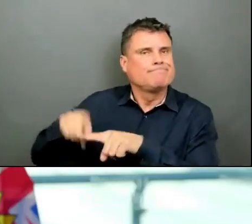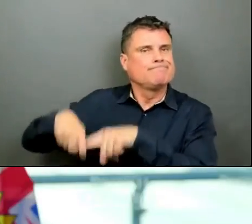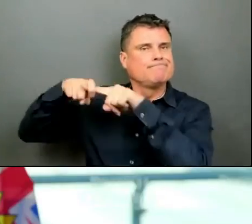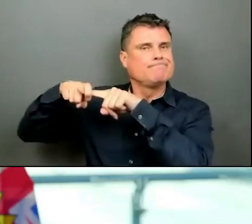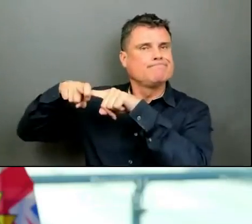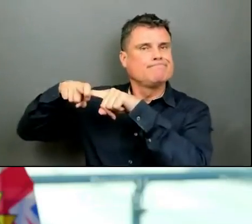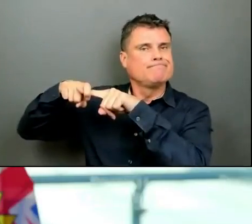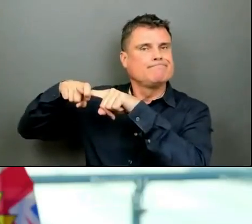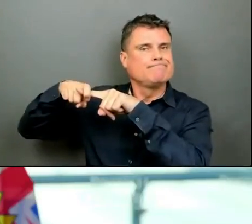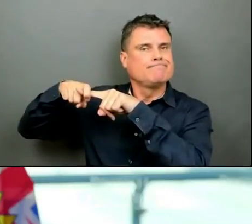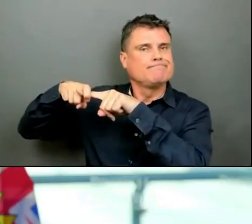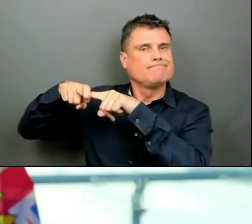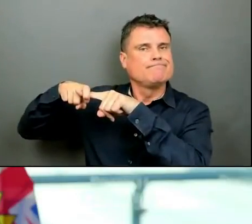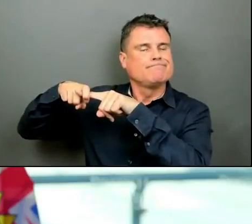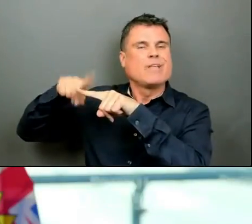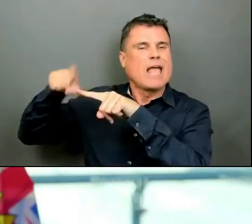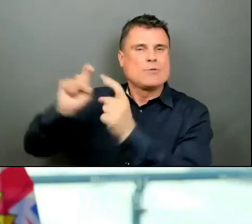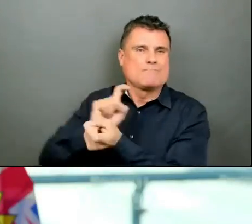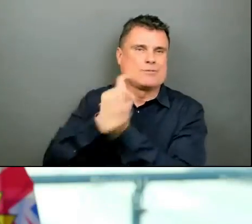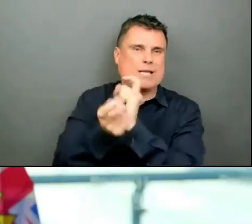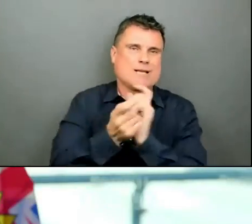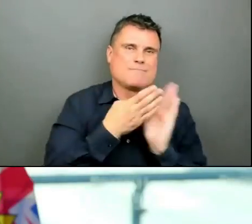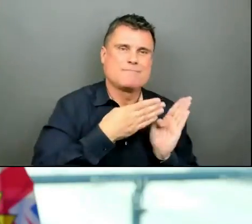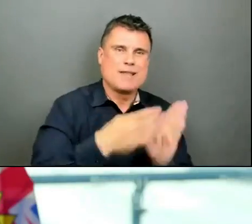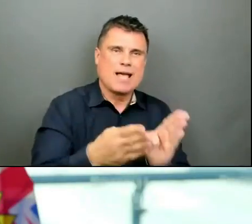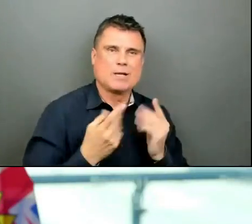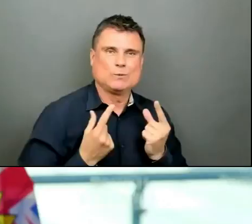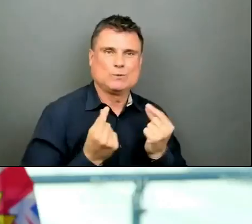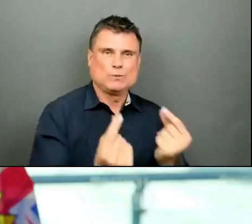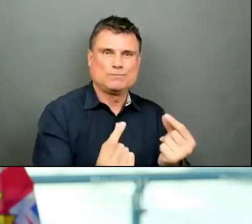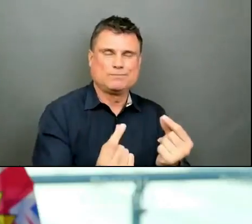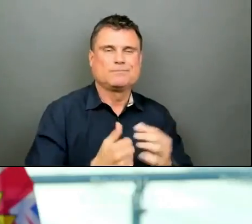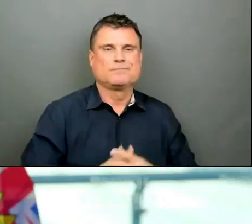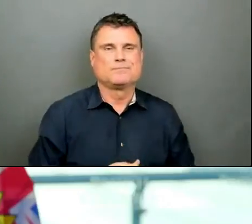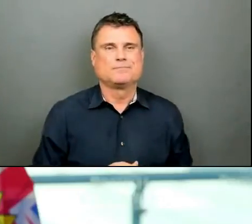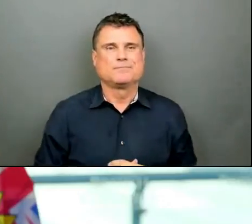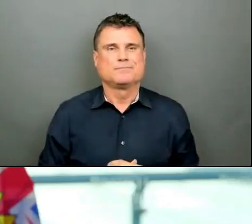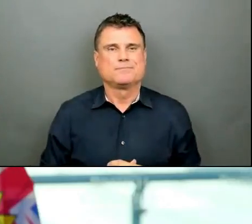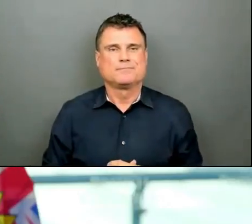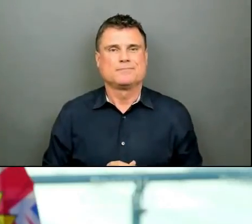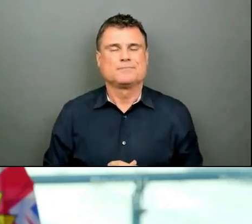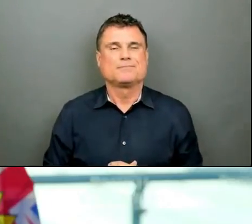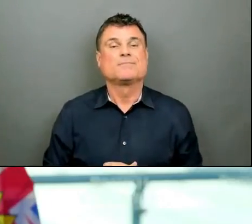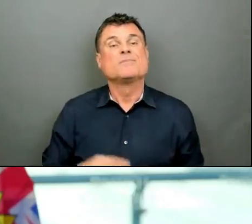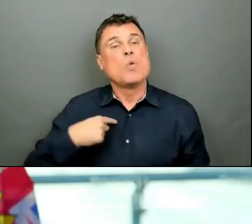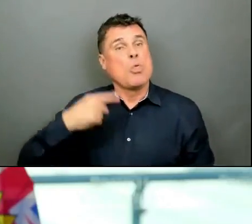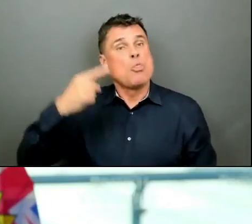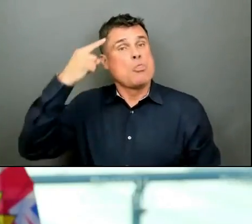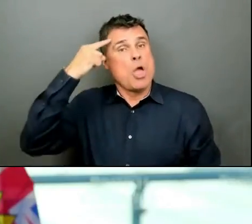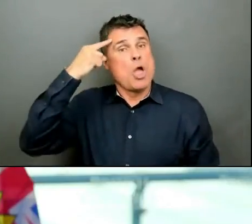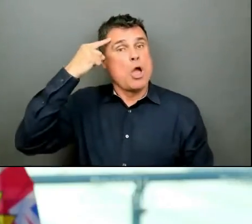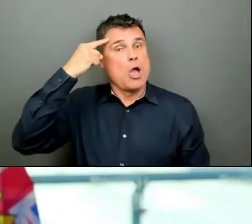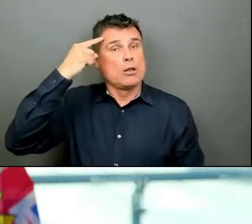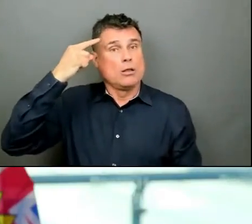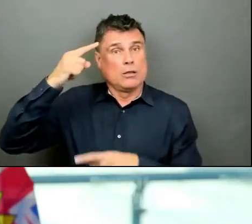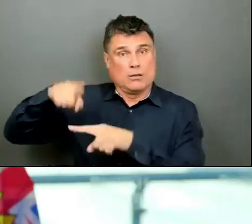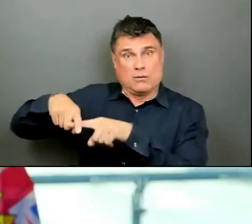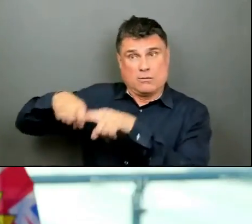And of course we were hoping that it would be short lived but there is still more information to gather about that